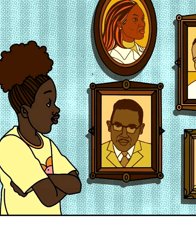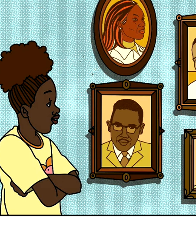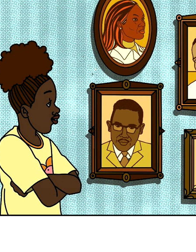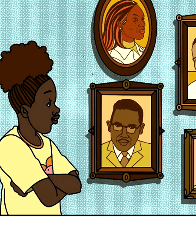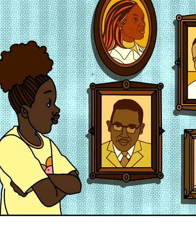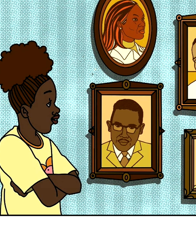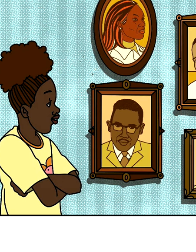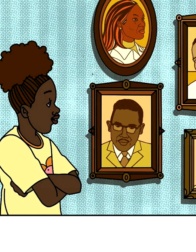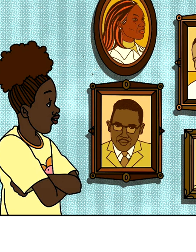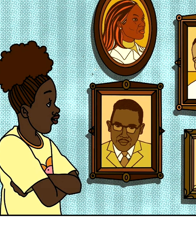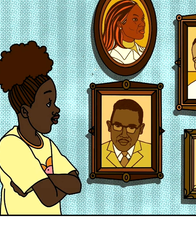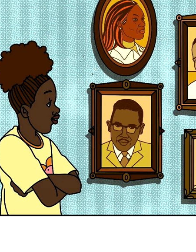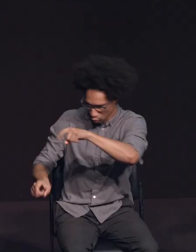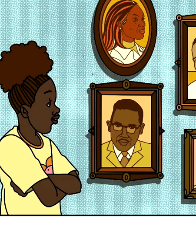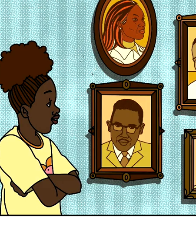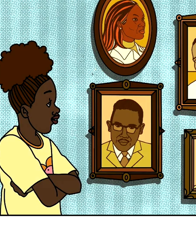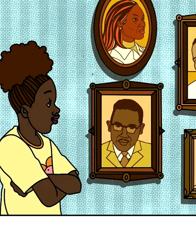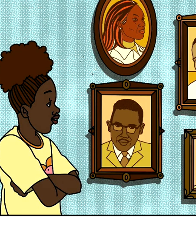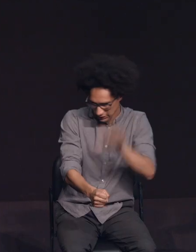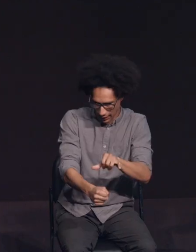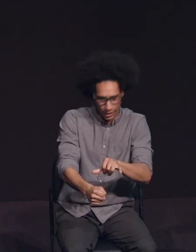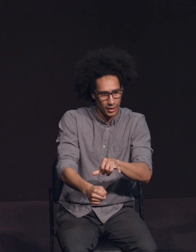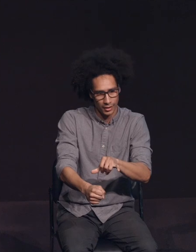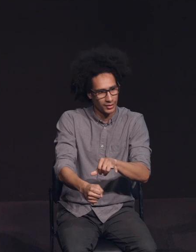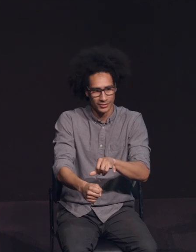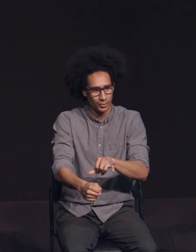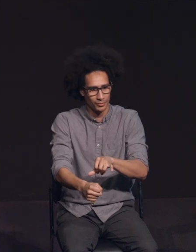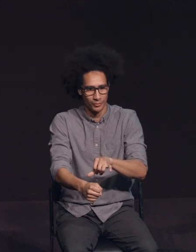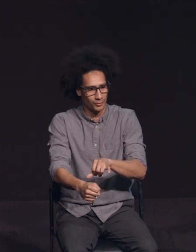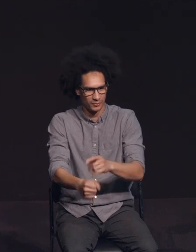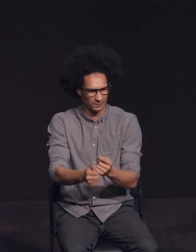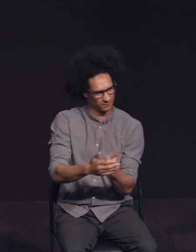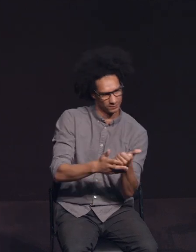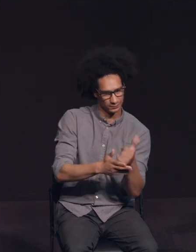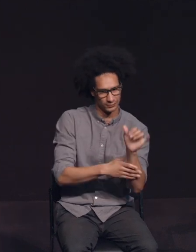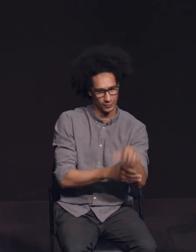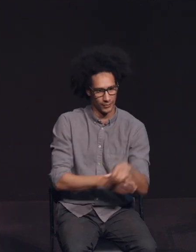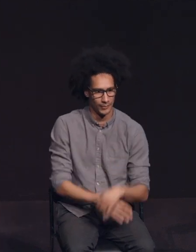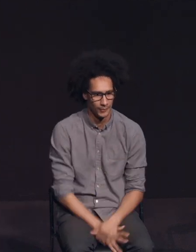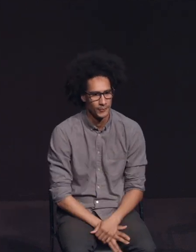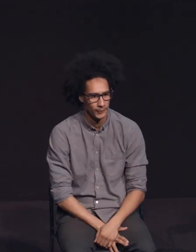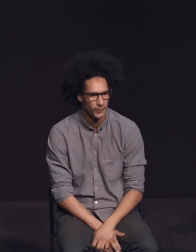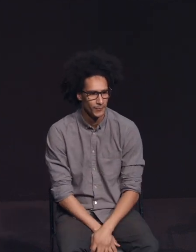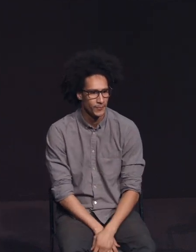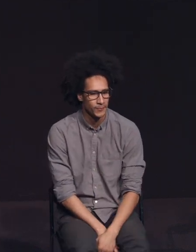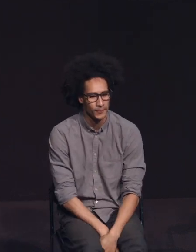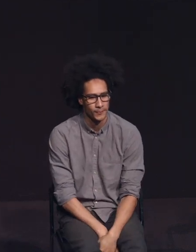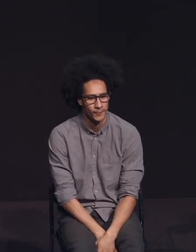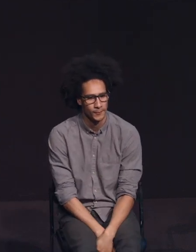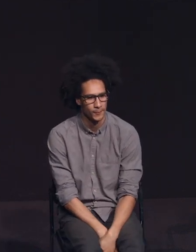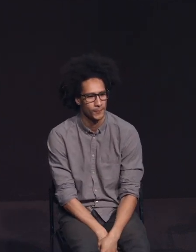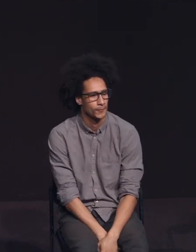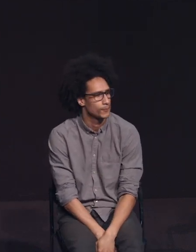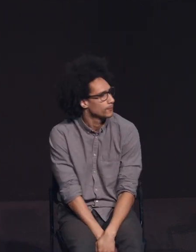Blackness in a very limited realm that mainstream media and mainstream books often create.